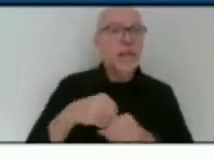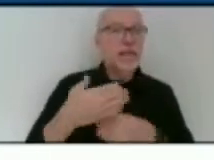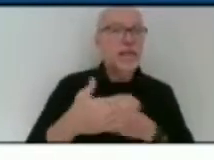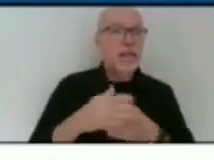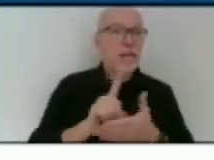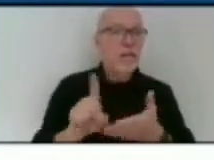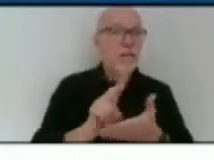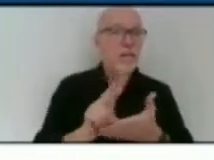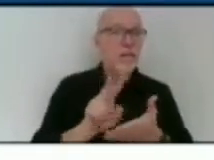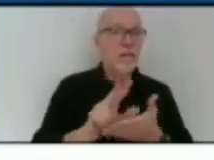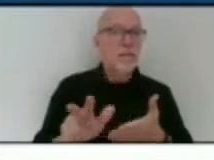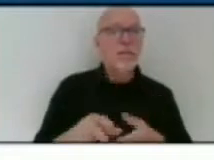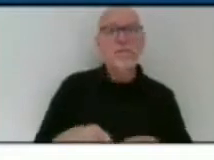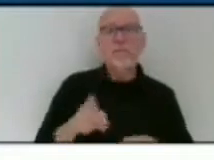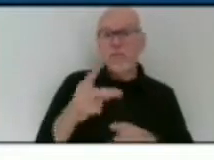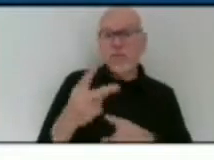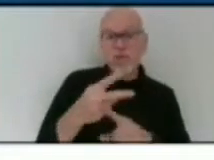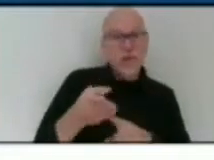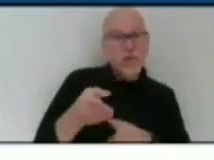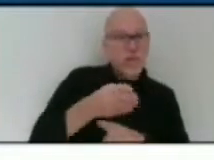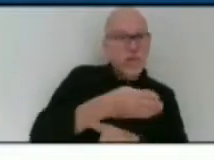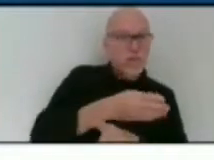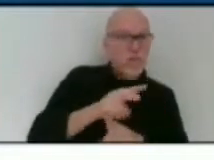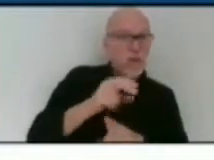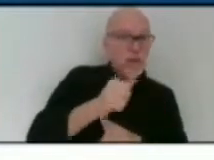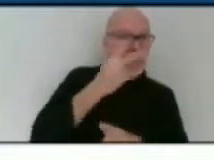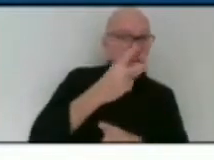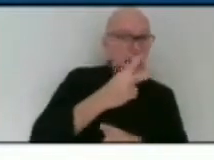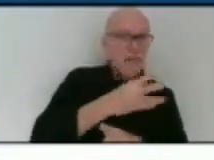can look back at the last several weeks and you can project out to the next several,